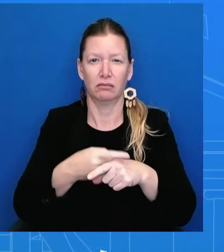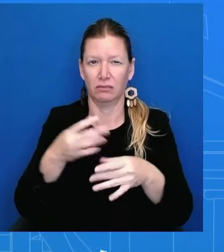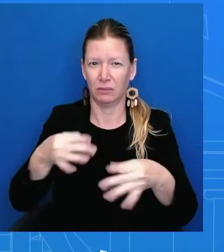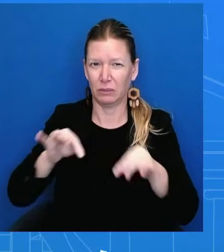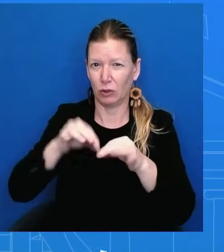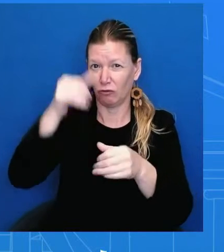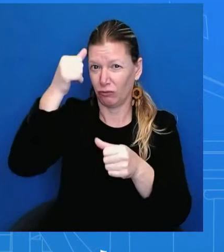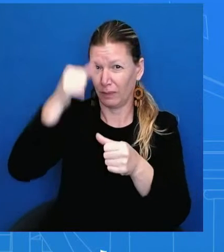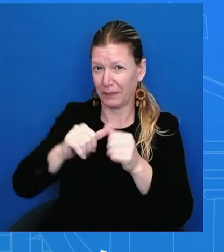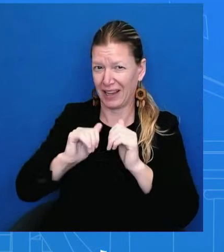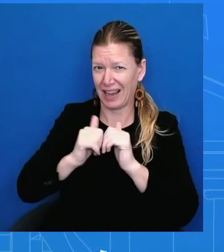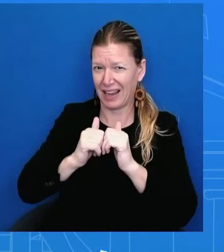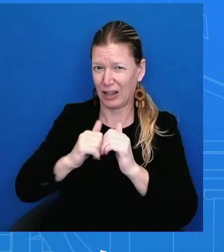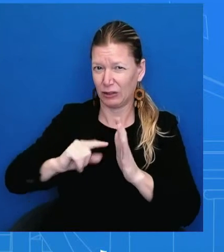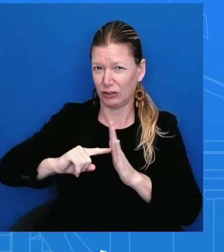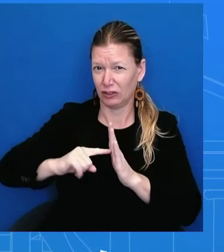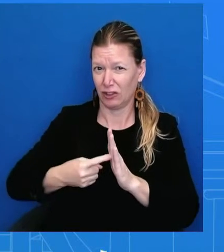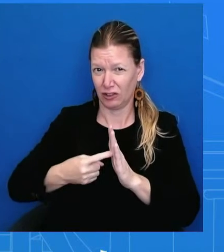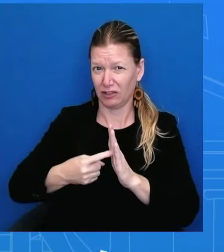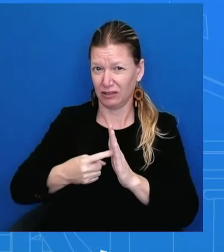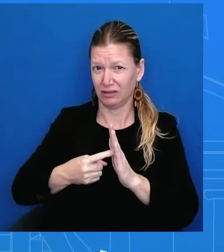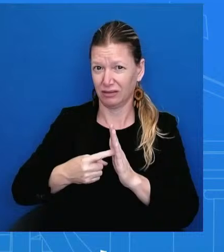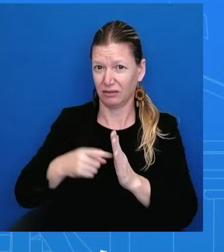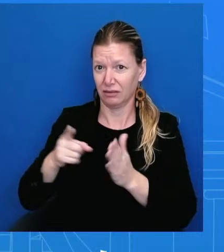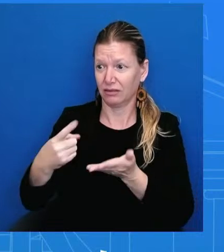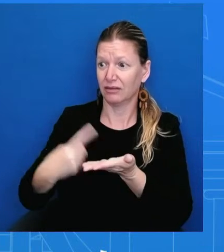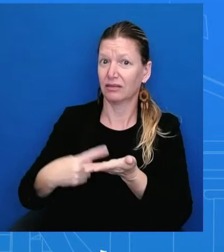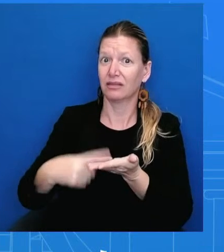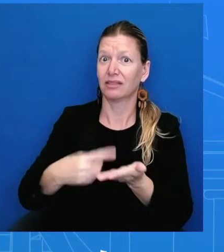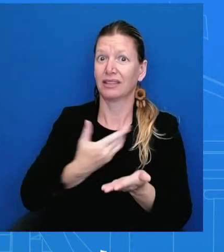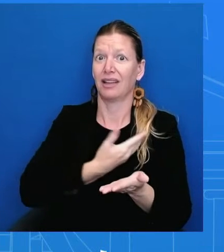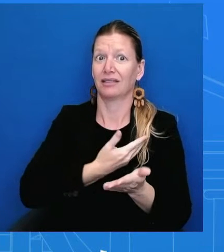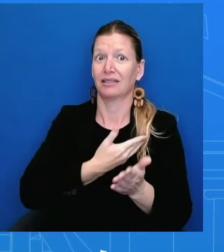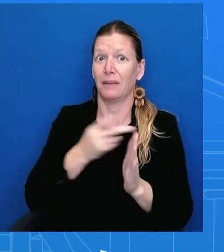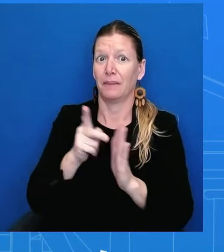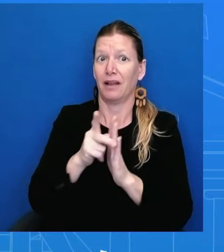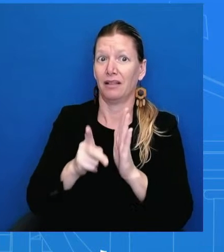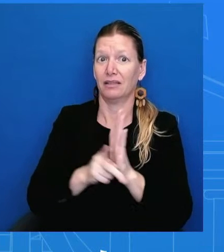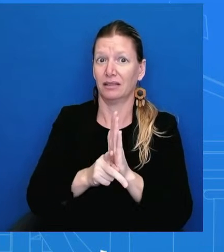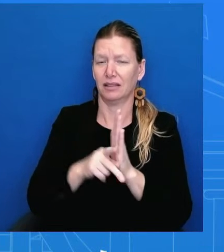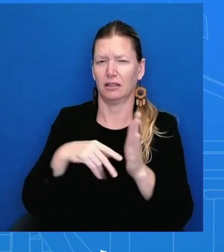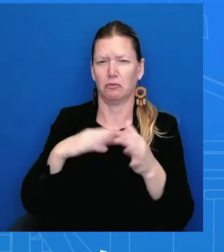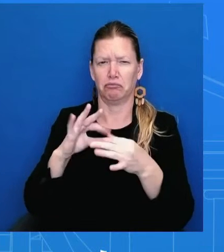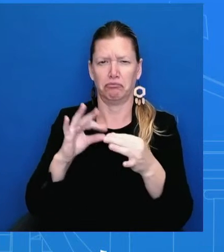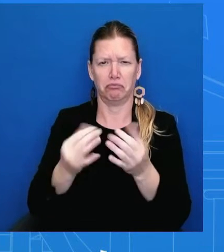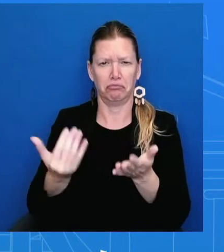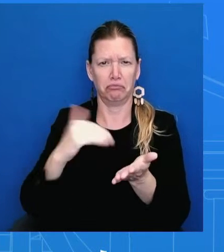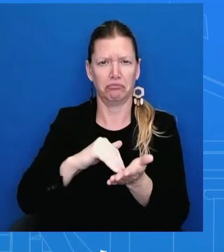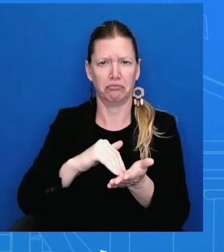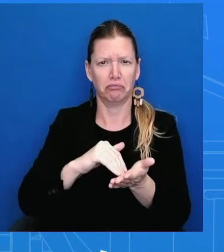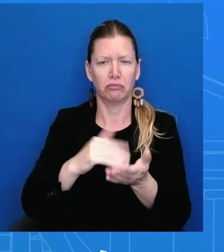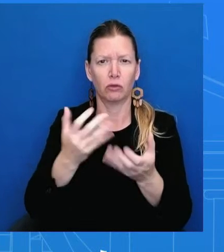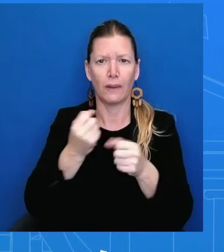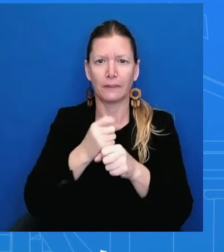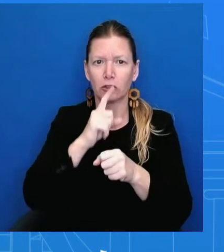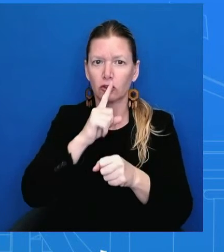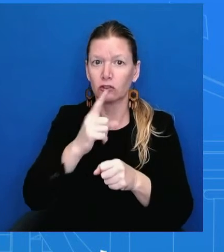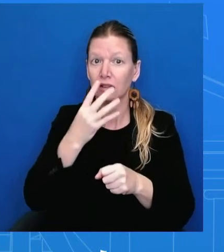We want to make sure Israel has a right to defend itself from the kinds of attacks it suffered on the 7th of October, which I know is easy for people to forget --